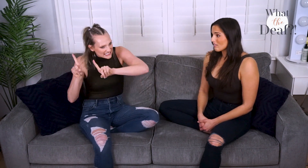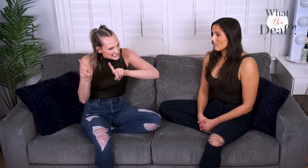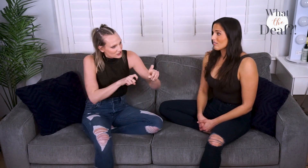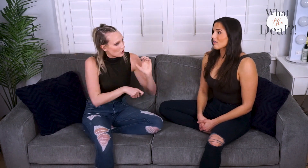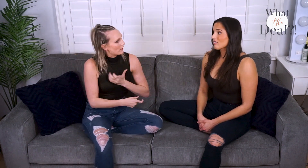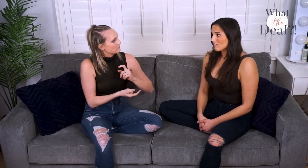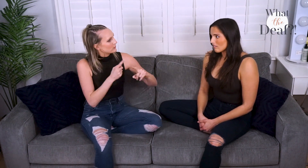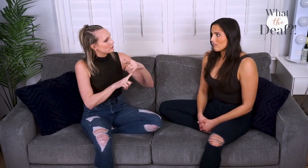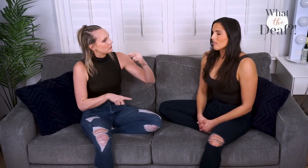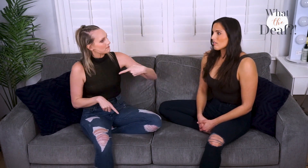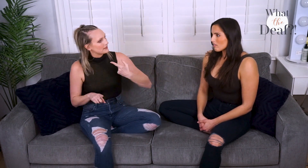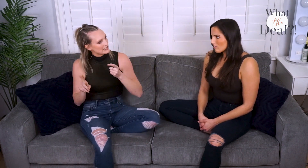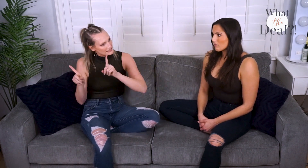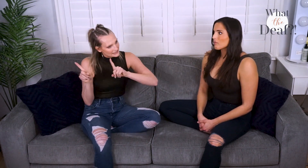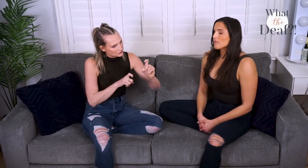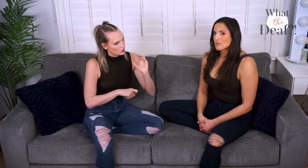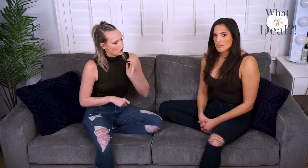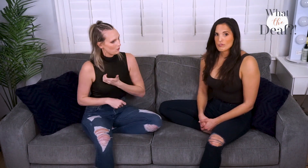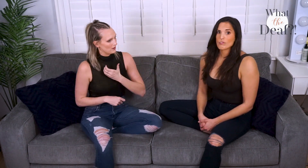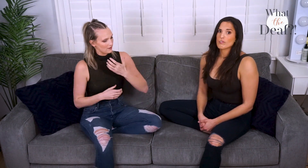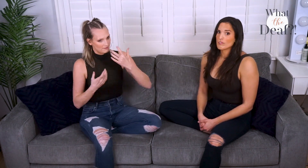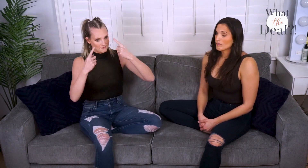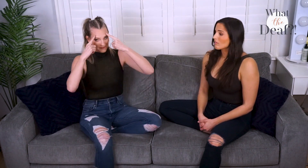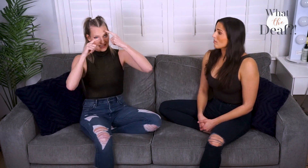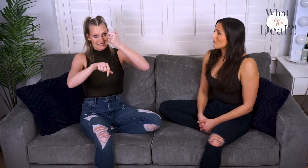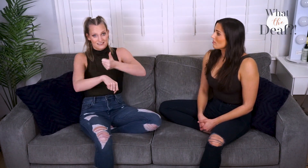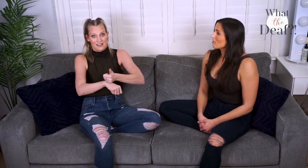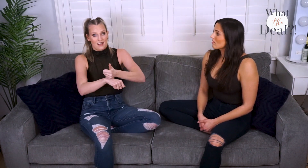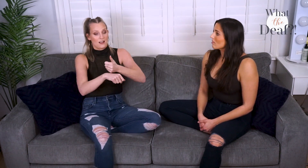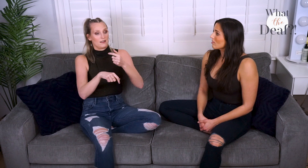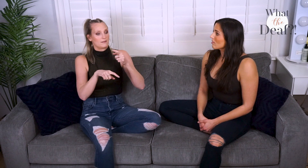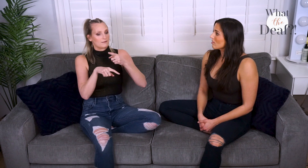we have tested our friendship, tested our mindset,